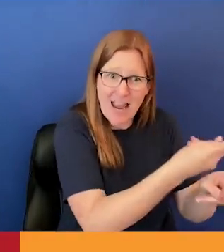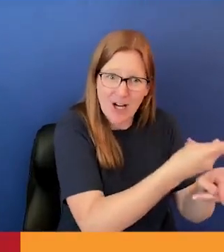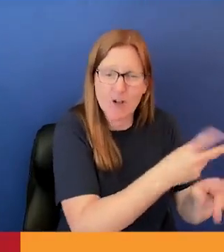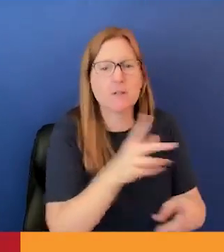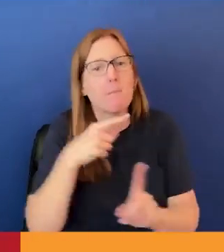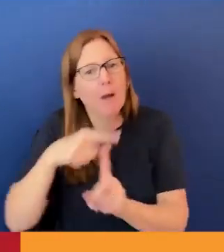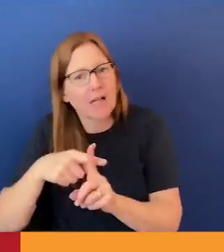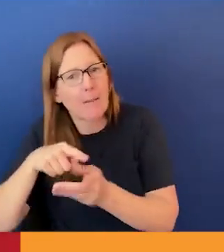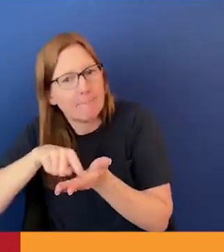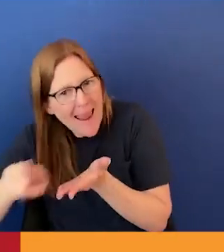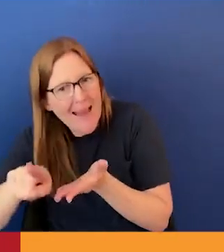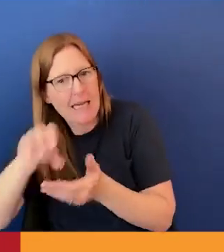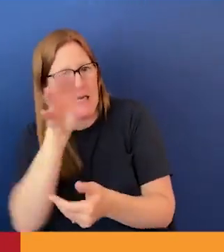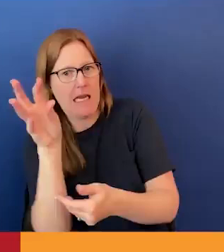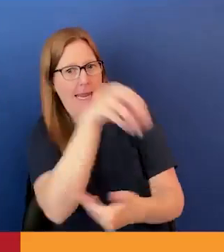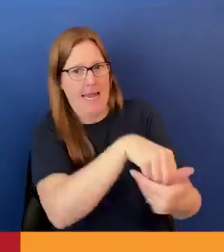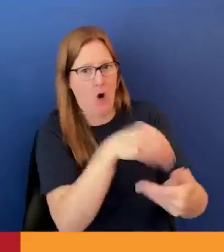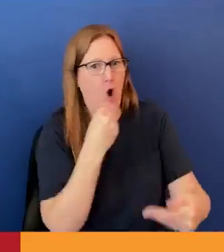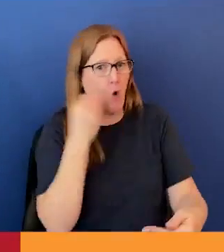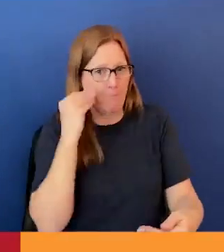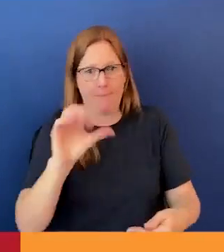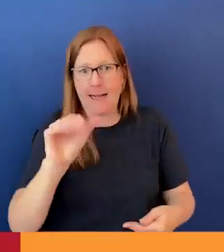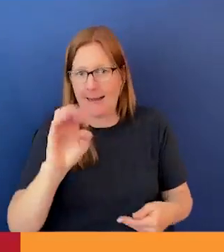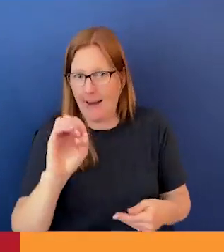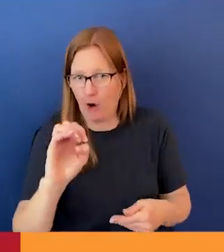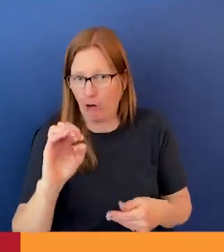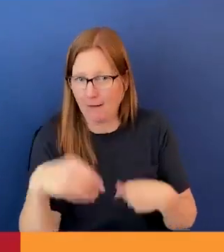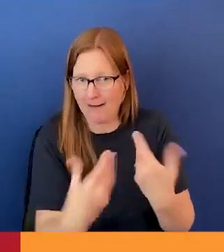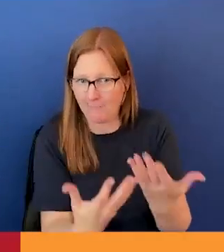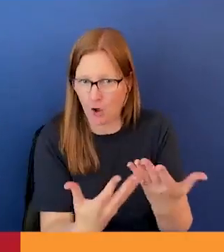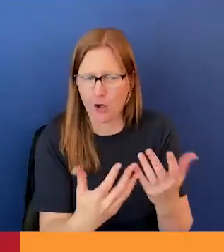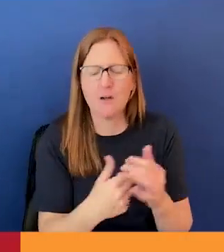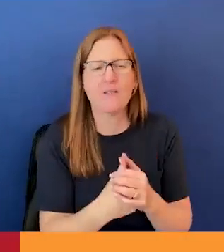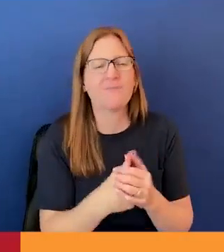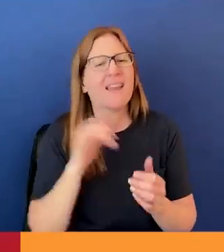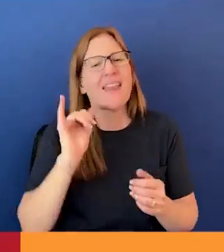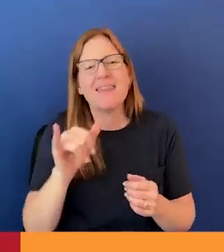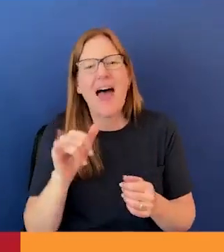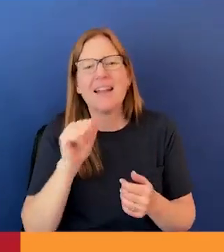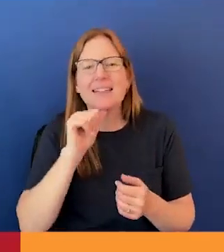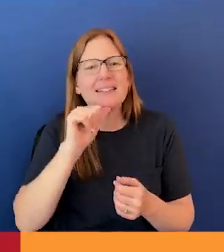Now, when we talk about in-home caregivers or direct care workers, that does not exclude what we call direct